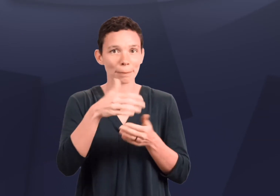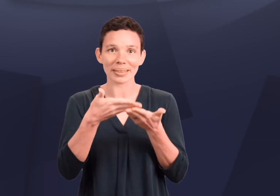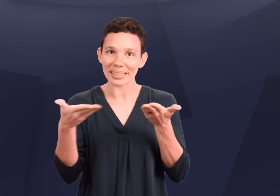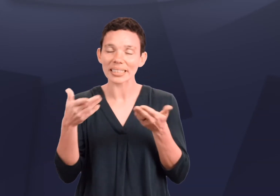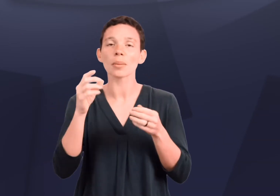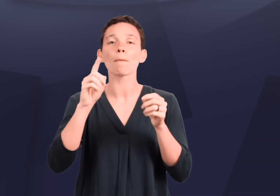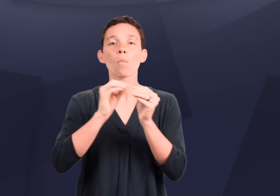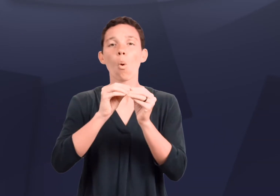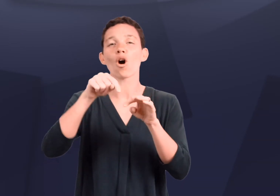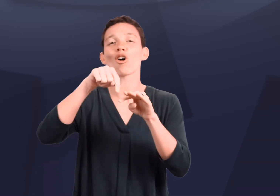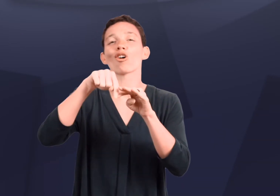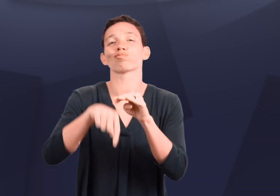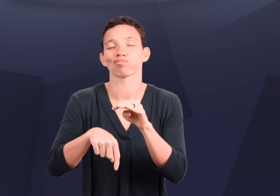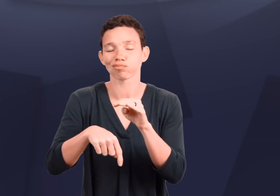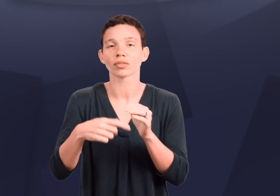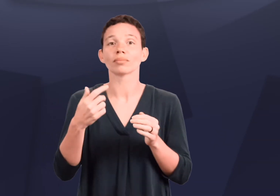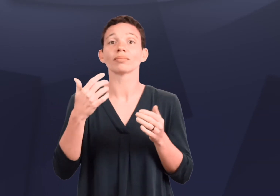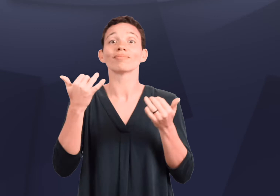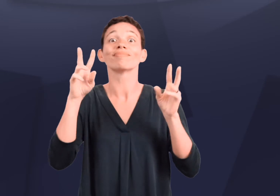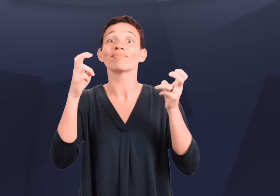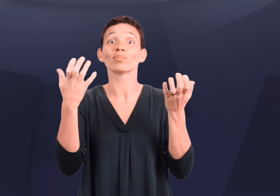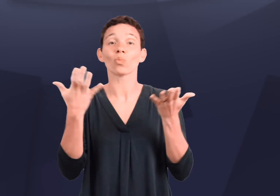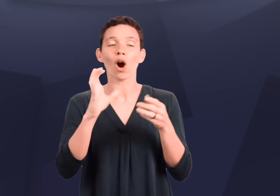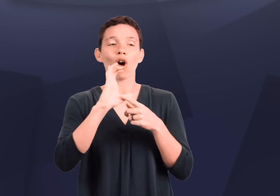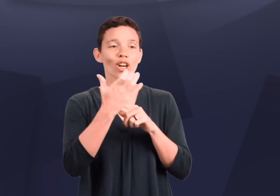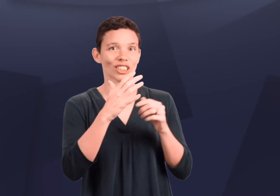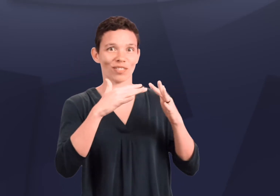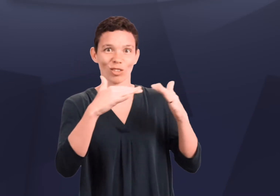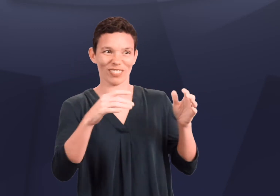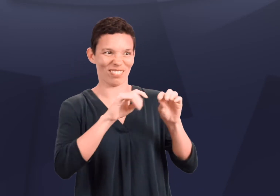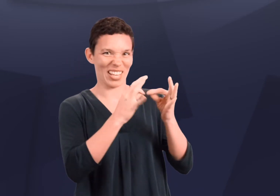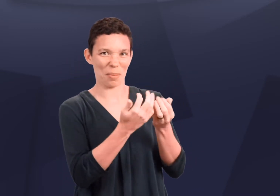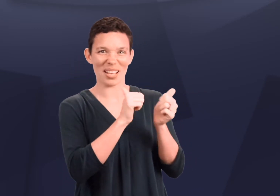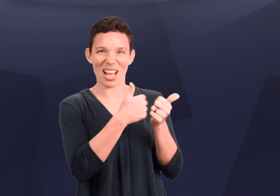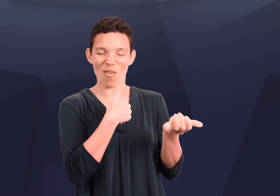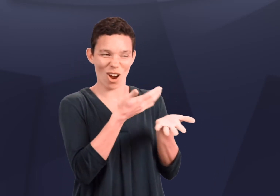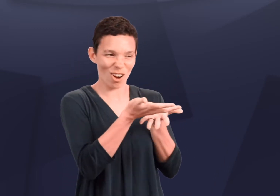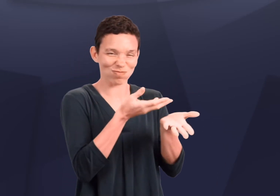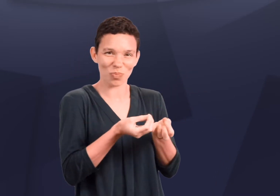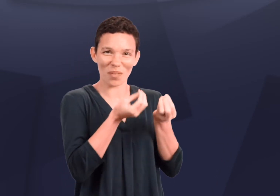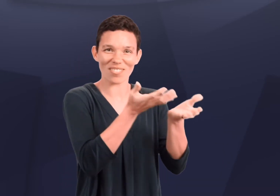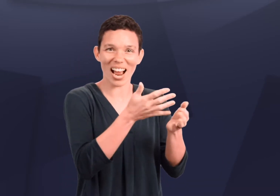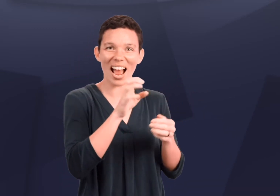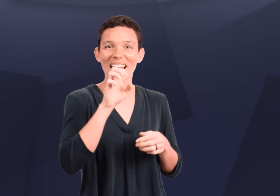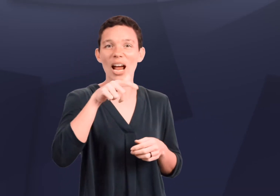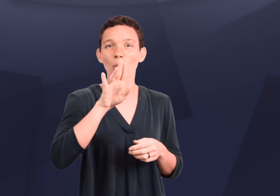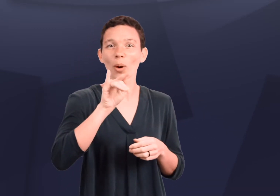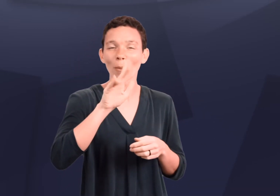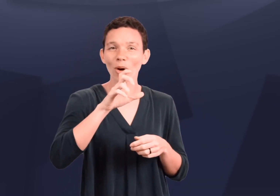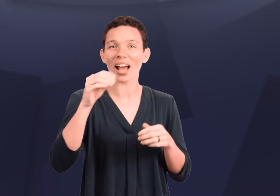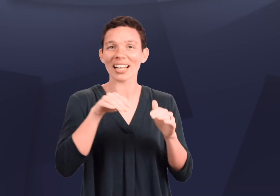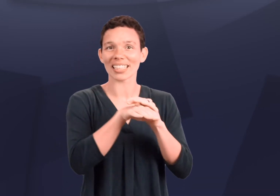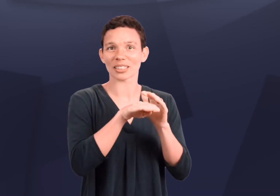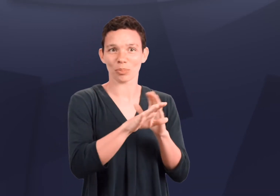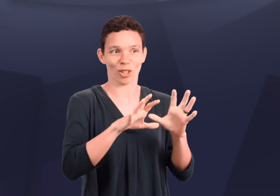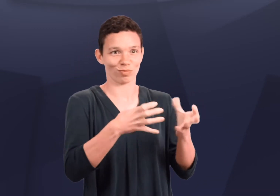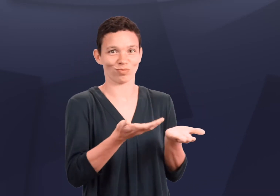In this portion, we will discuss the same topic but will go into greater depth. The webinar is about providing equitable and accessible services